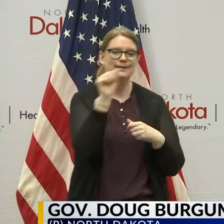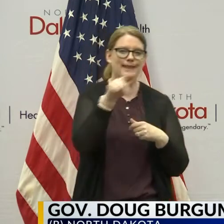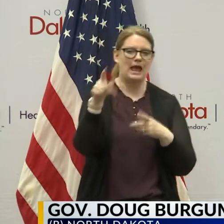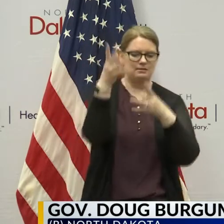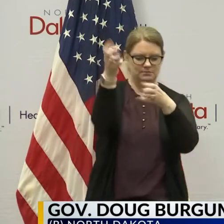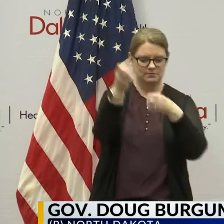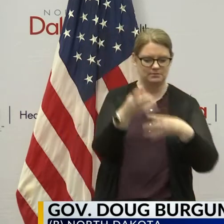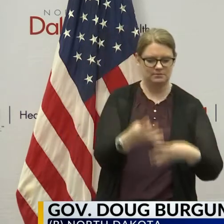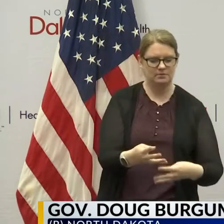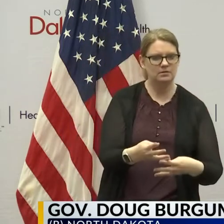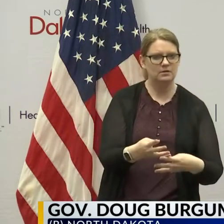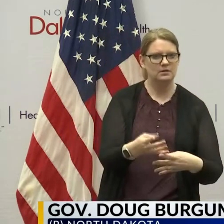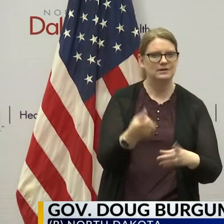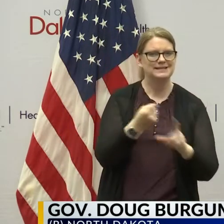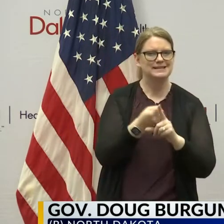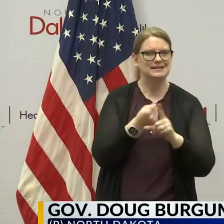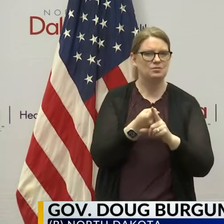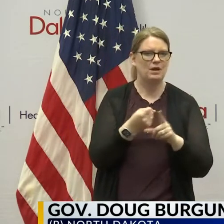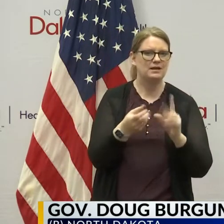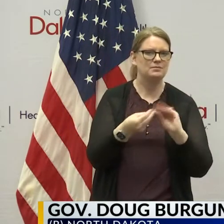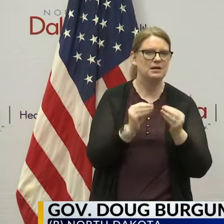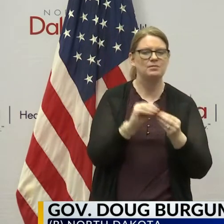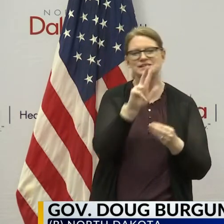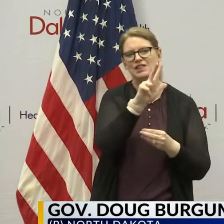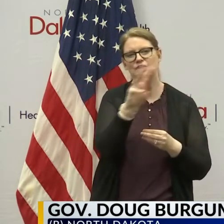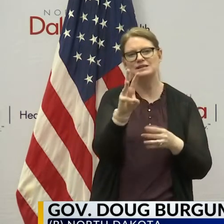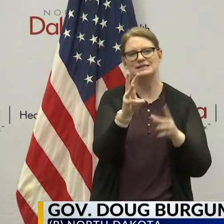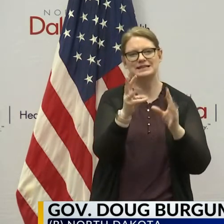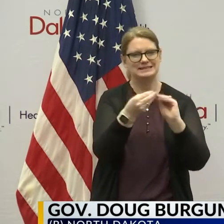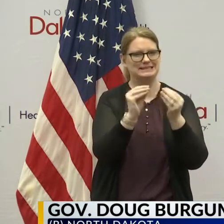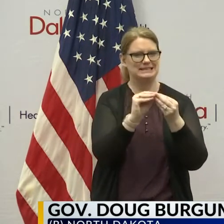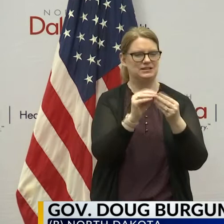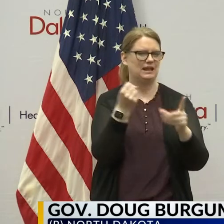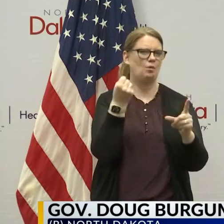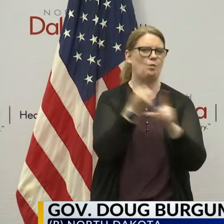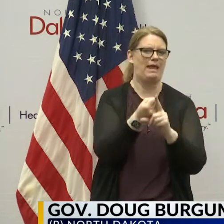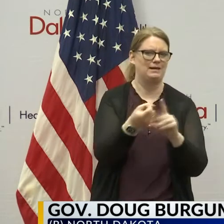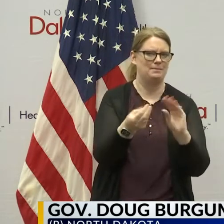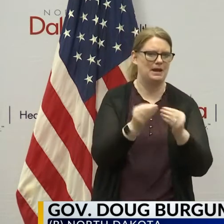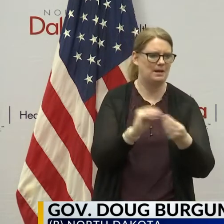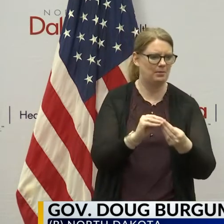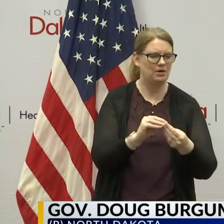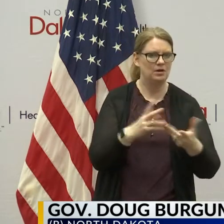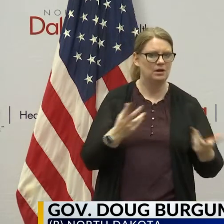YOU NEVER ENTER YOUR NAME. YOU DON'T ENTER A PASSWORD, YOU DON'T ENTER AN EMAIL. WE DO NOT KNOW WHO YOU ARE. WHEN YOU INSTALL THE APP THE